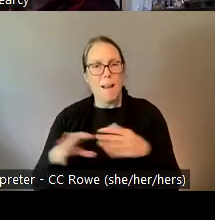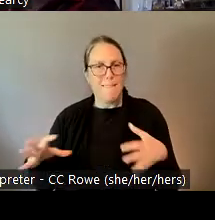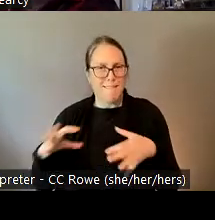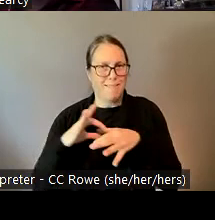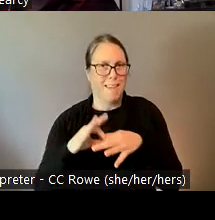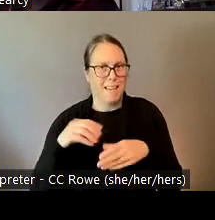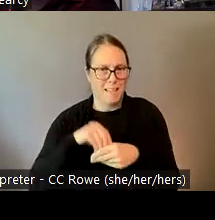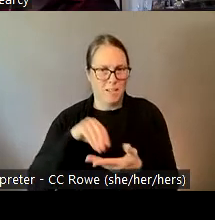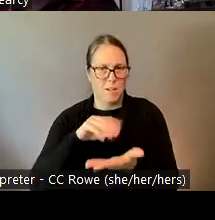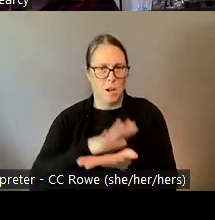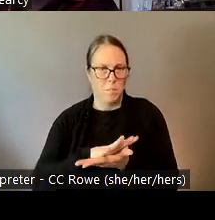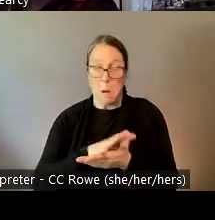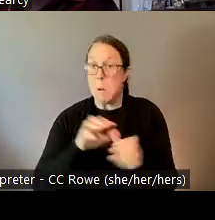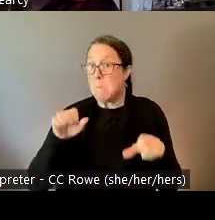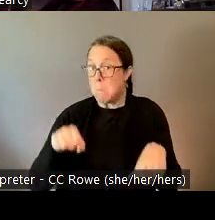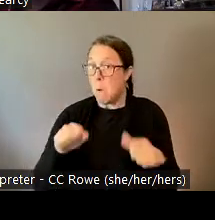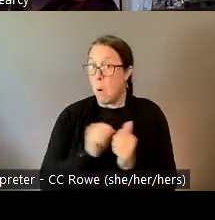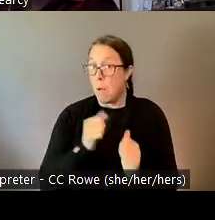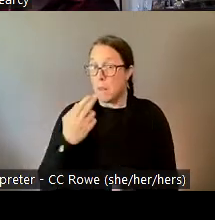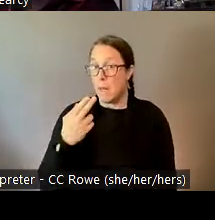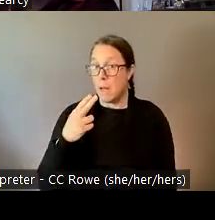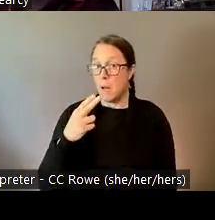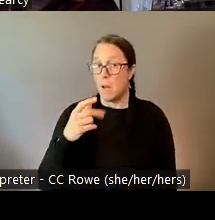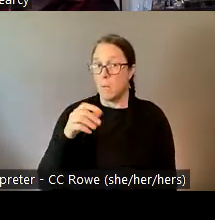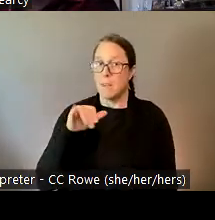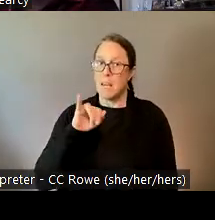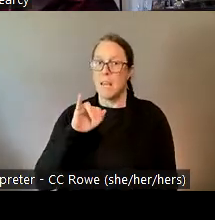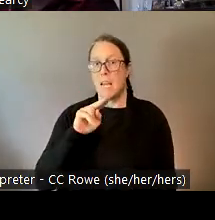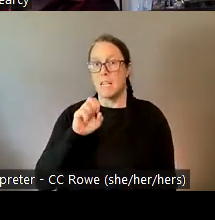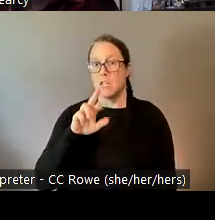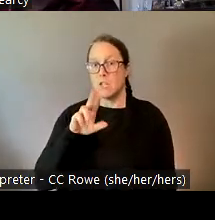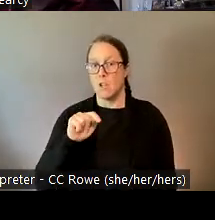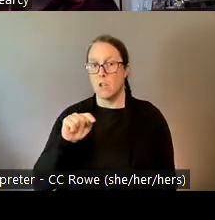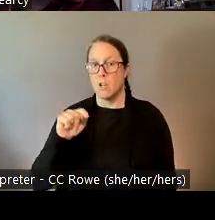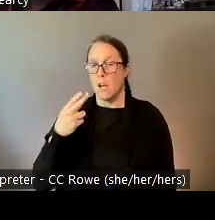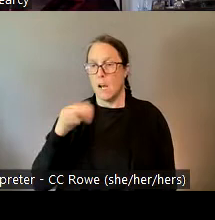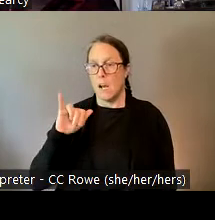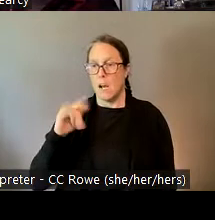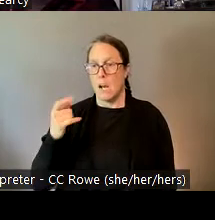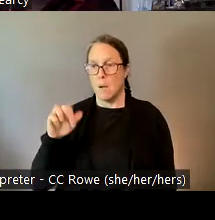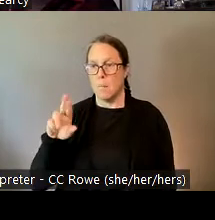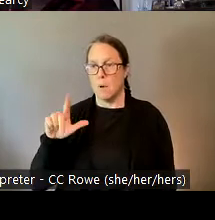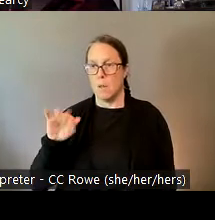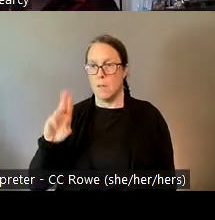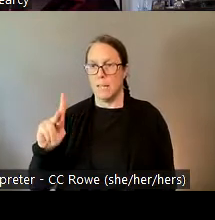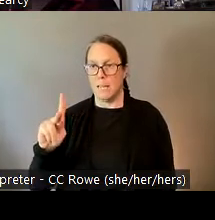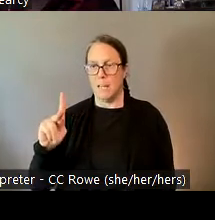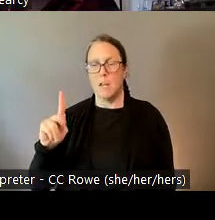and you can do this by using the insert hyperlink dialogue to make the links accessible.